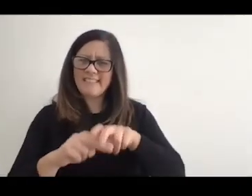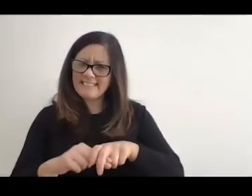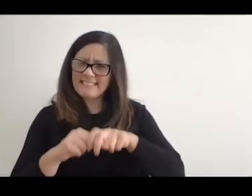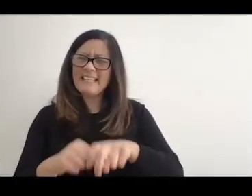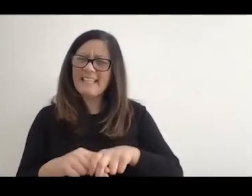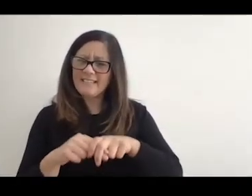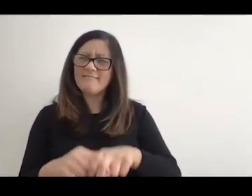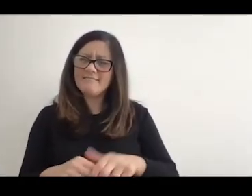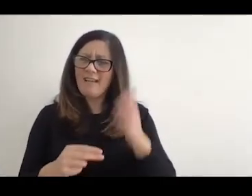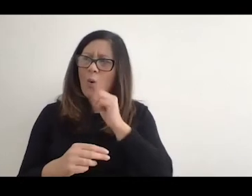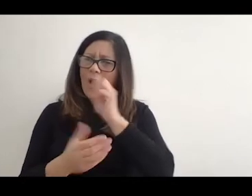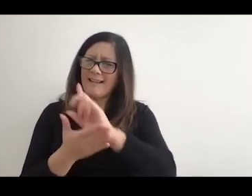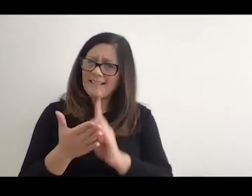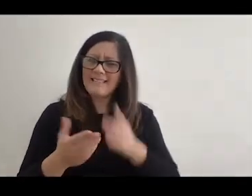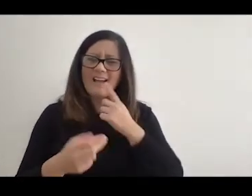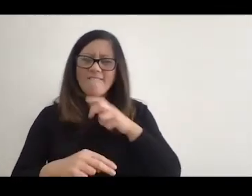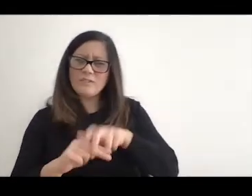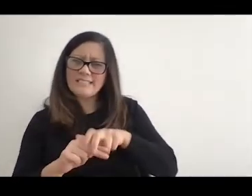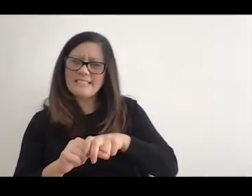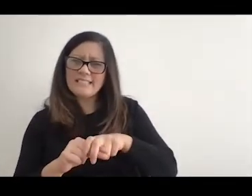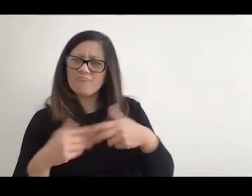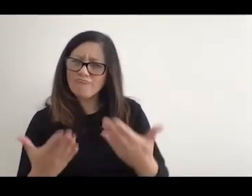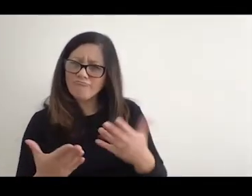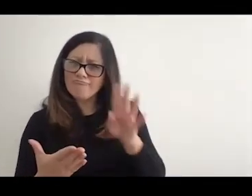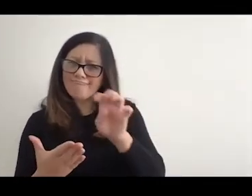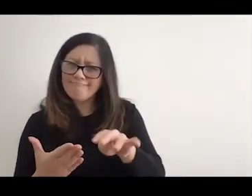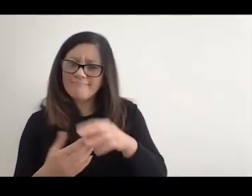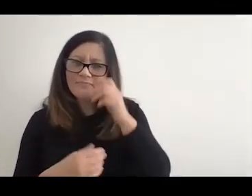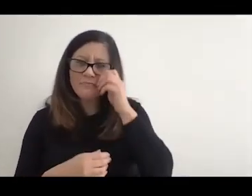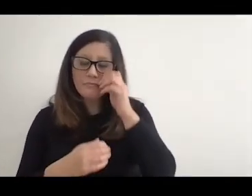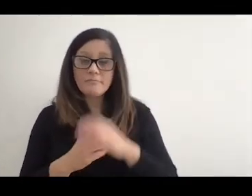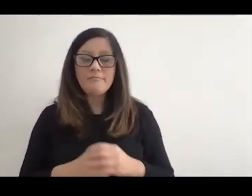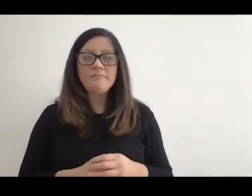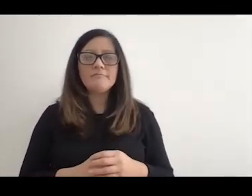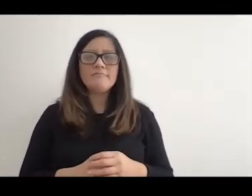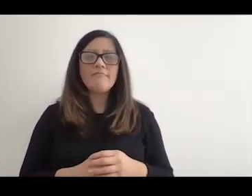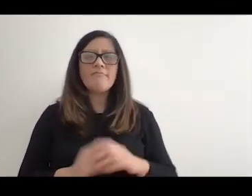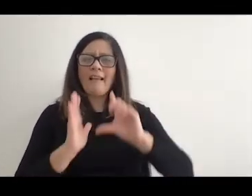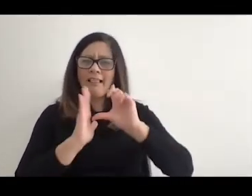The difference is is if you are a person and when I get into body types a little later,